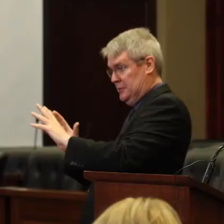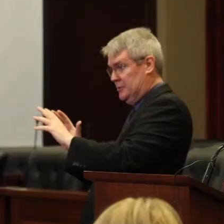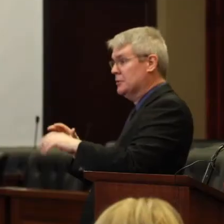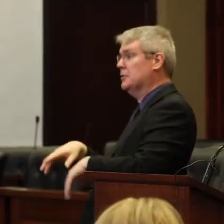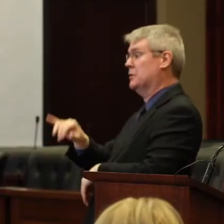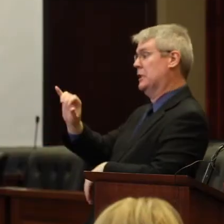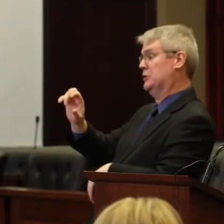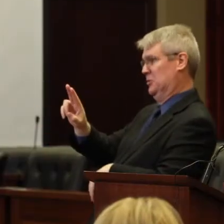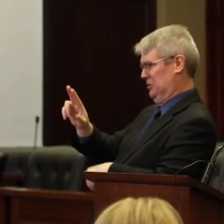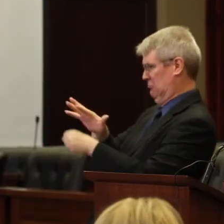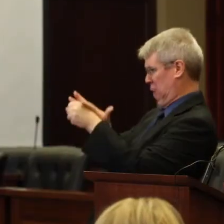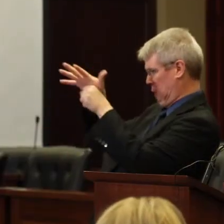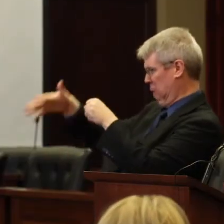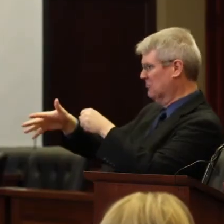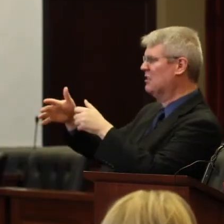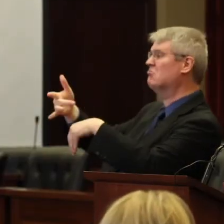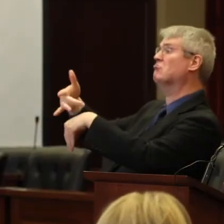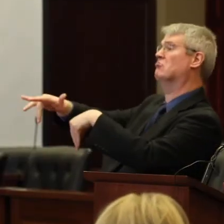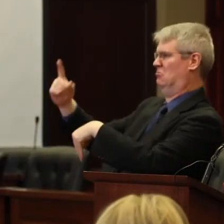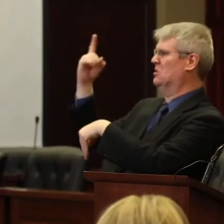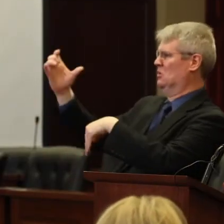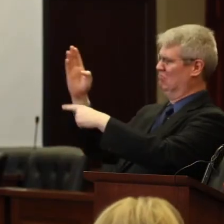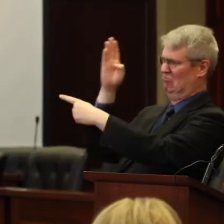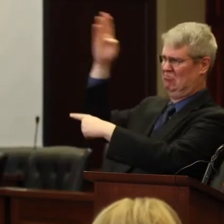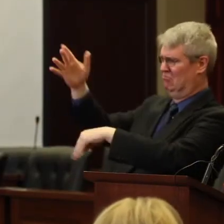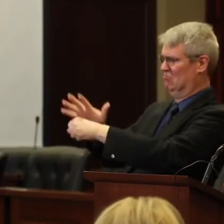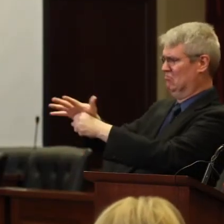Again, partly because the people that are getting tested and getting